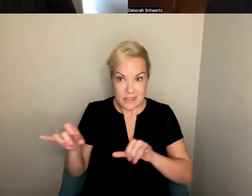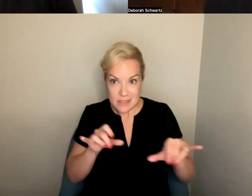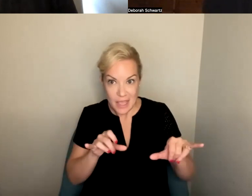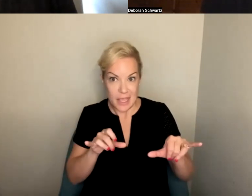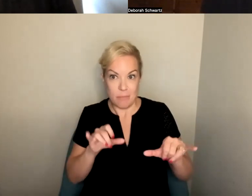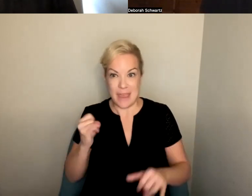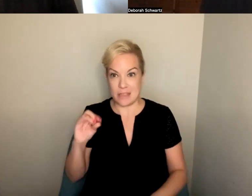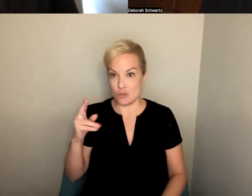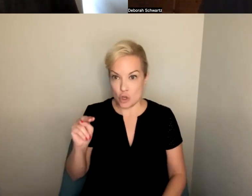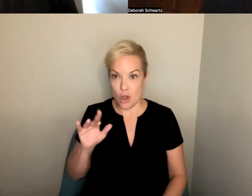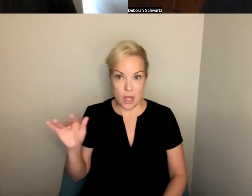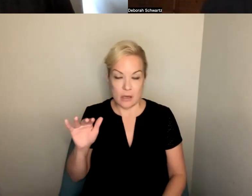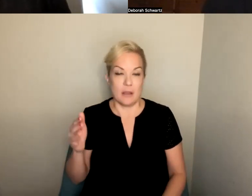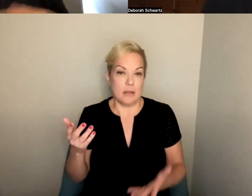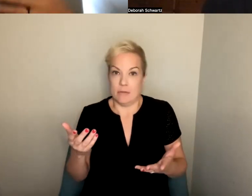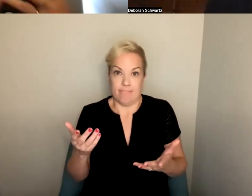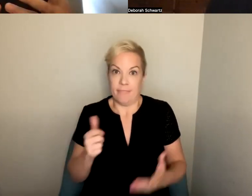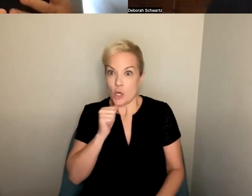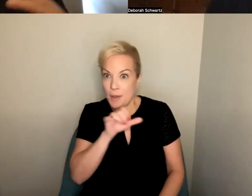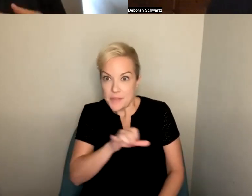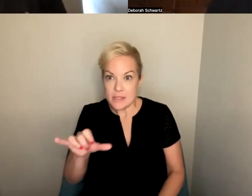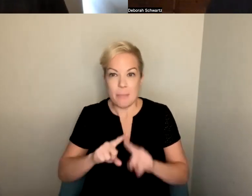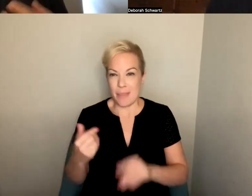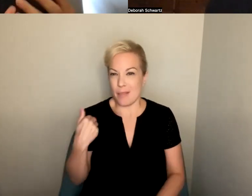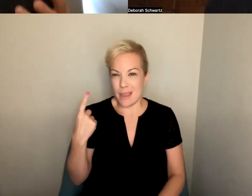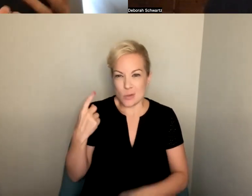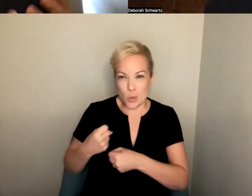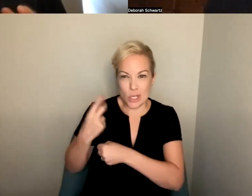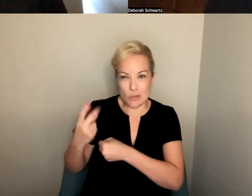of course, recently, in the last, what, year or two they've come out with a new facial re-model